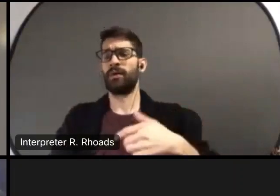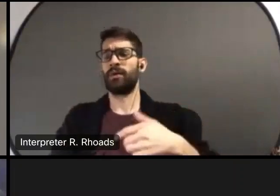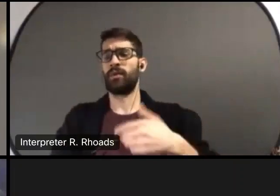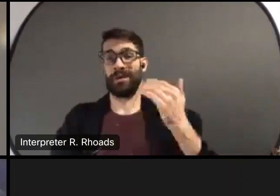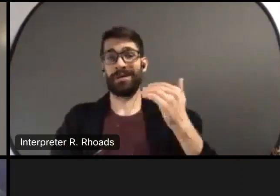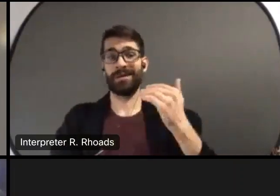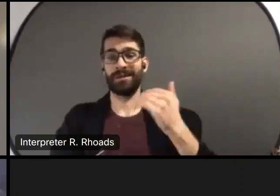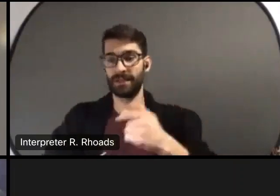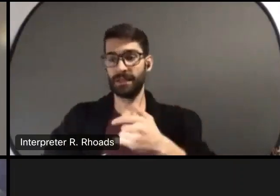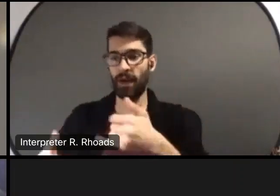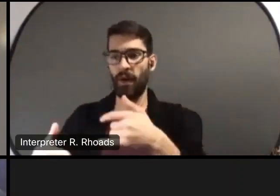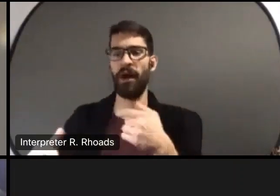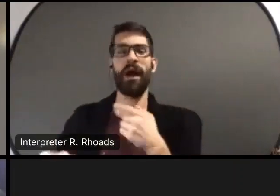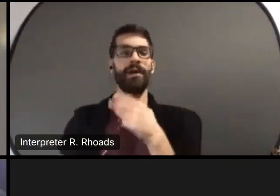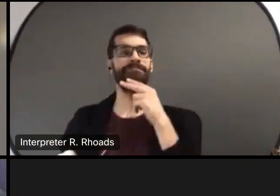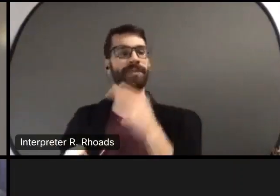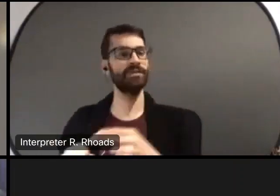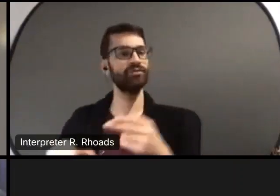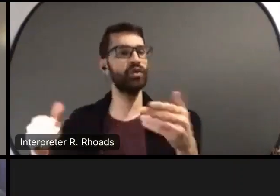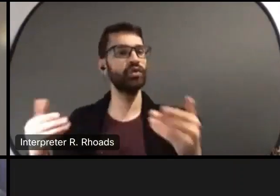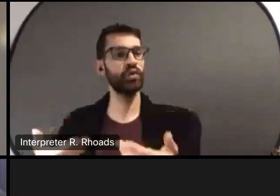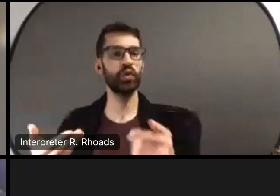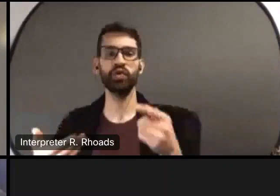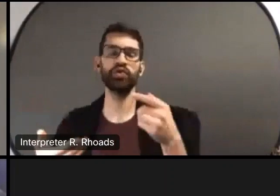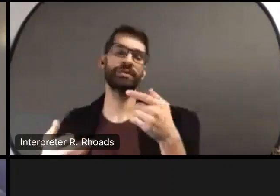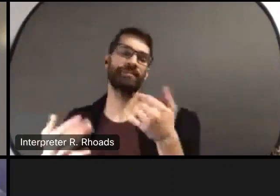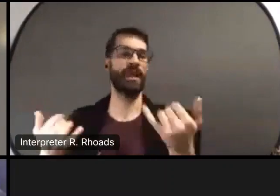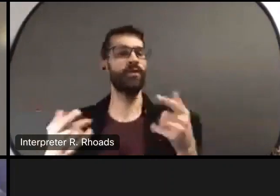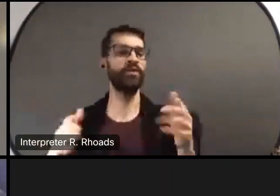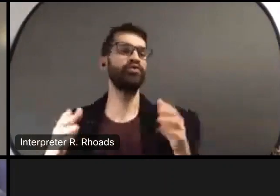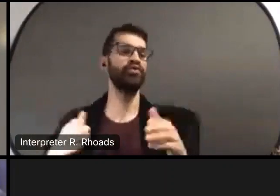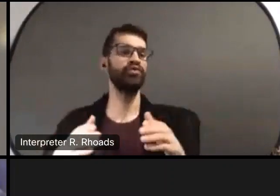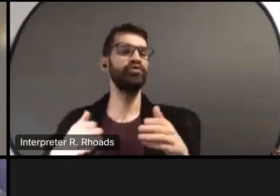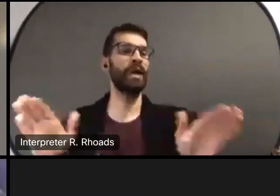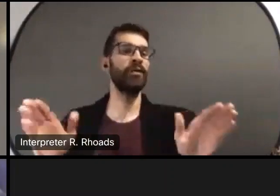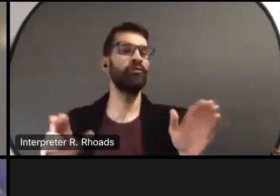introduce something that's more of a general topic that will probably be discussed on Saturday.